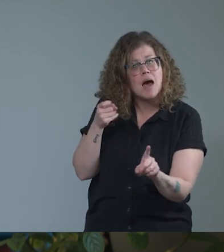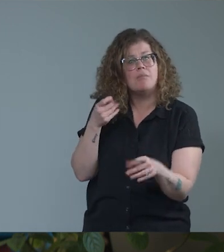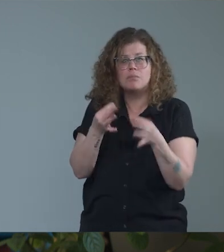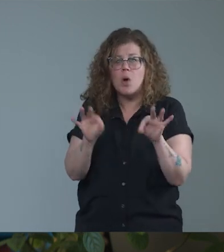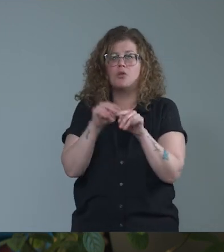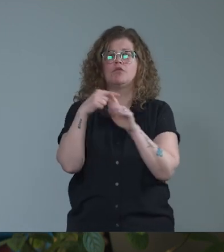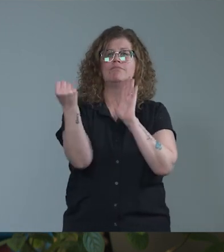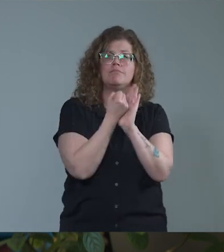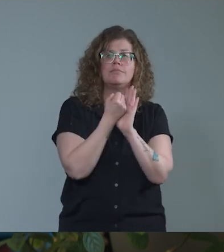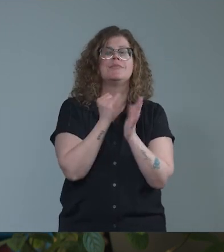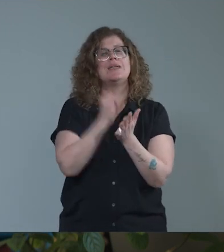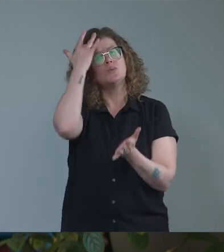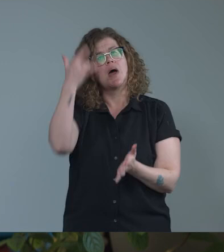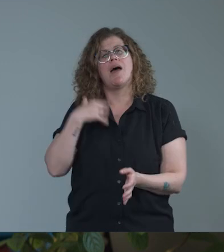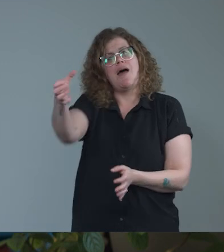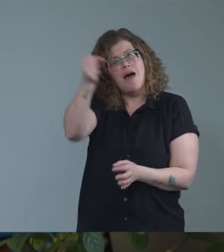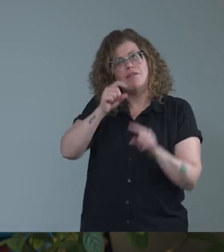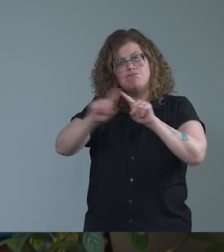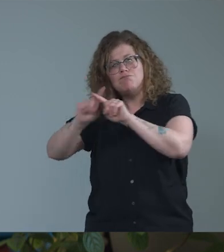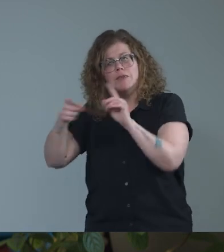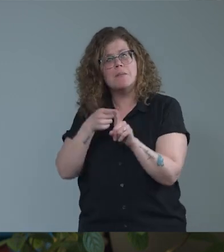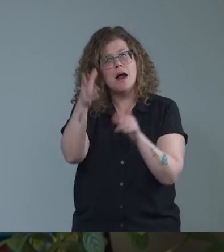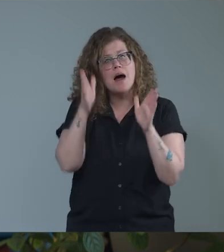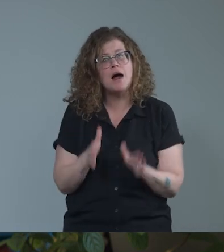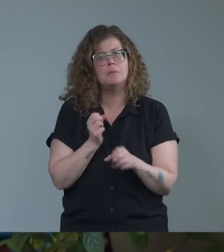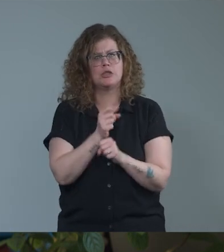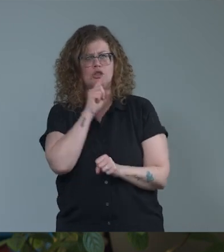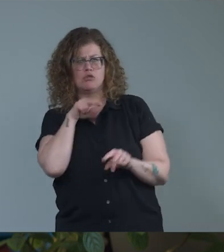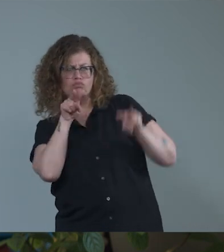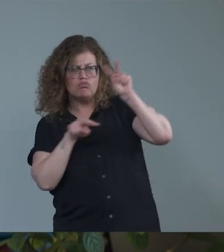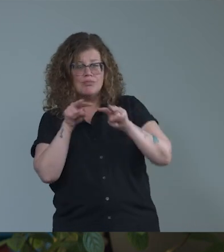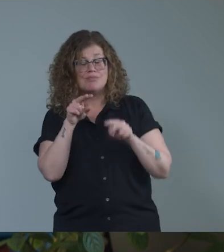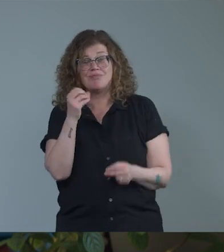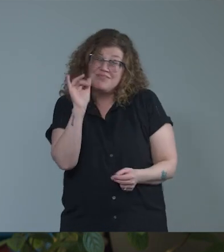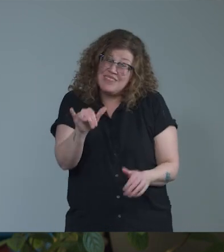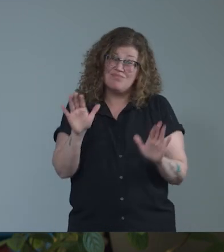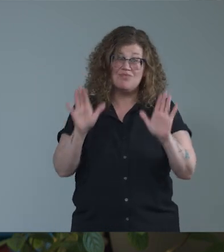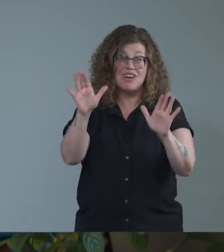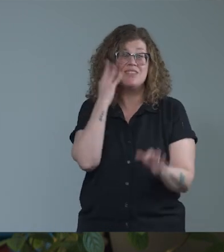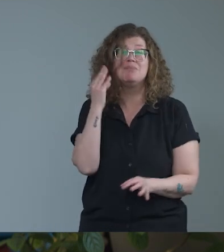and some, like, frameworks like sculpture, because it's a freestanding